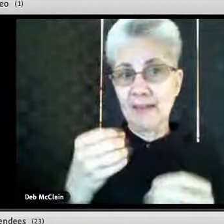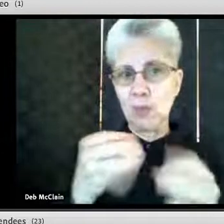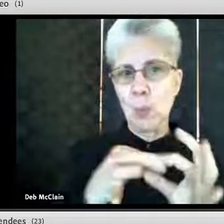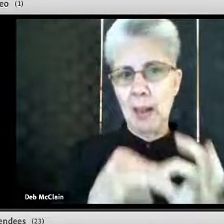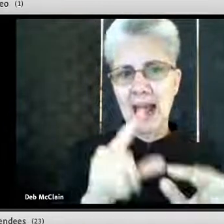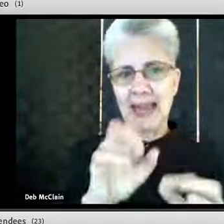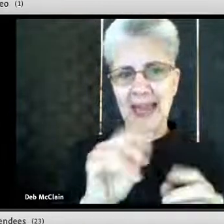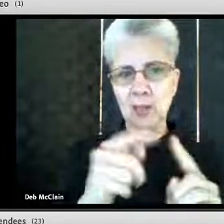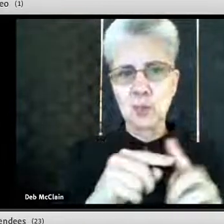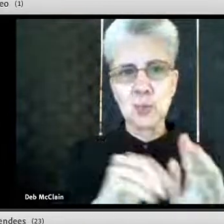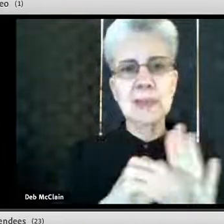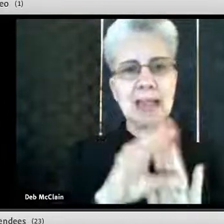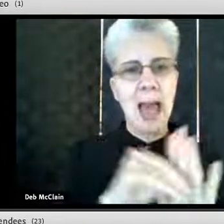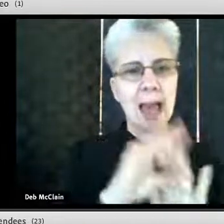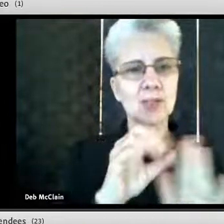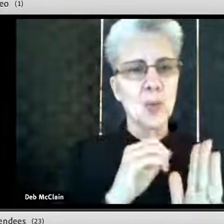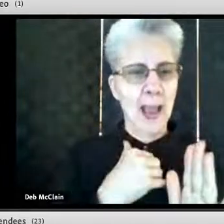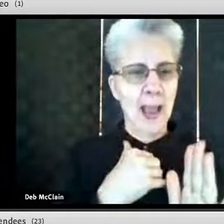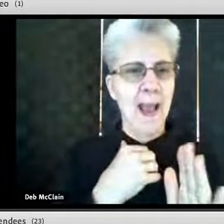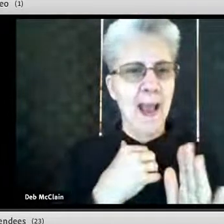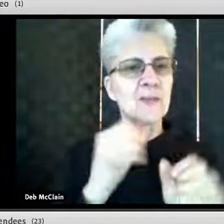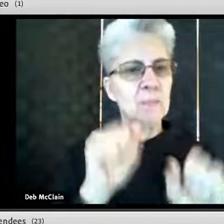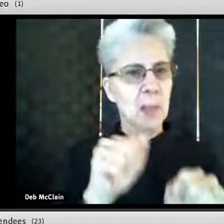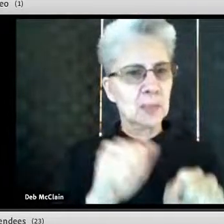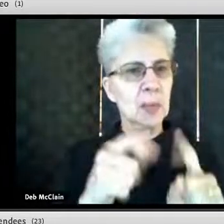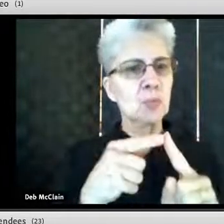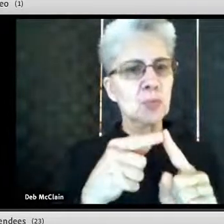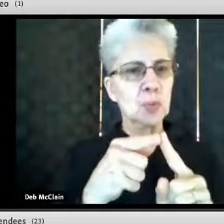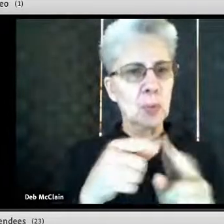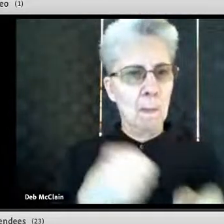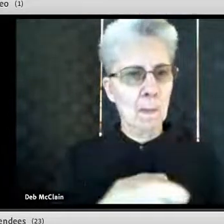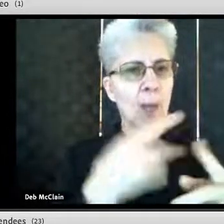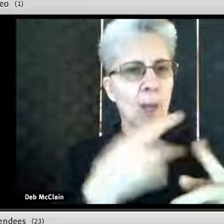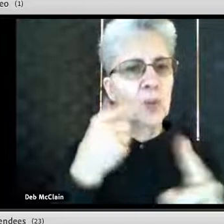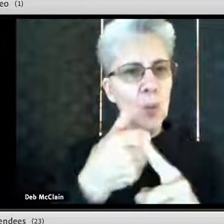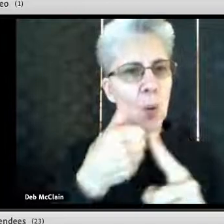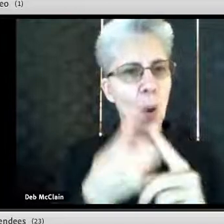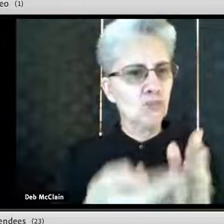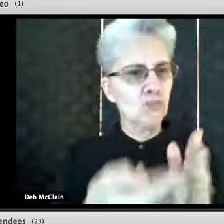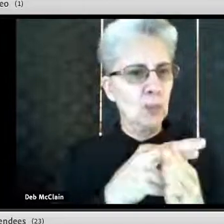so you have access to them for your own perusal afterwards.